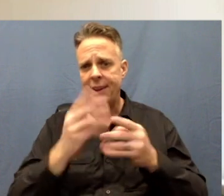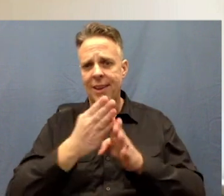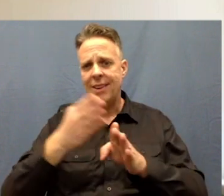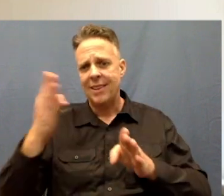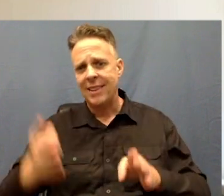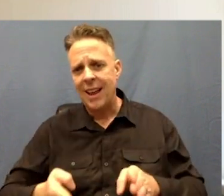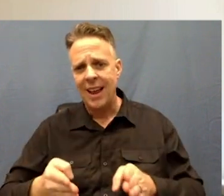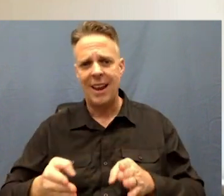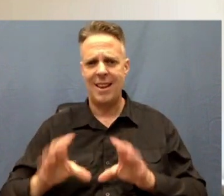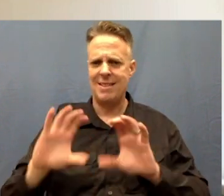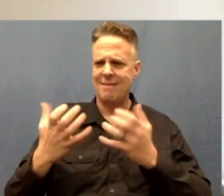CLASSMATES, BUSINESS OWNERS, CULTURE KEEPERS, ESSENTIAL